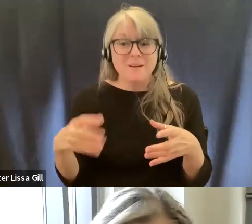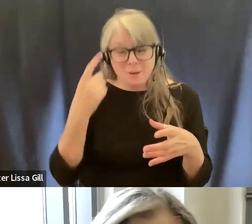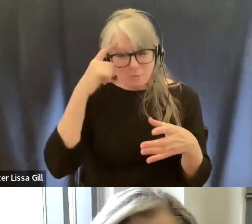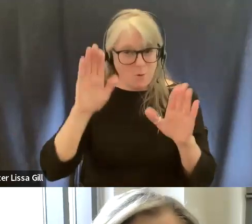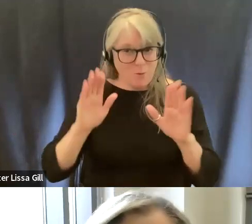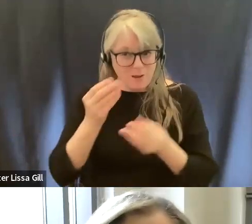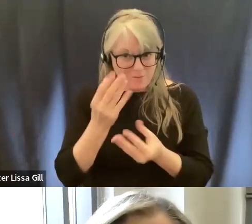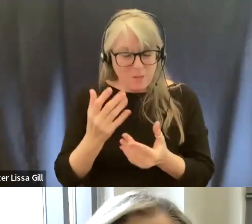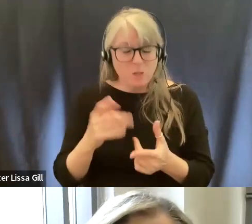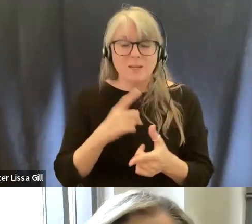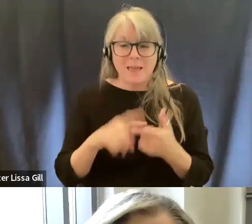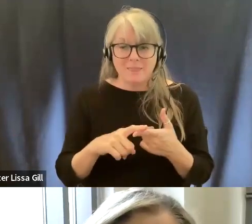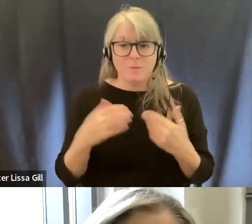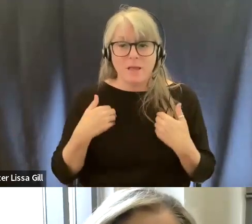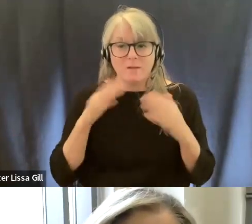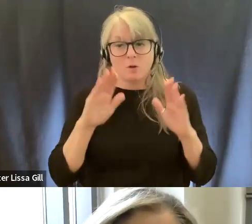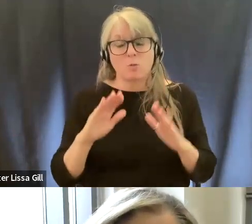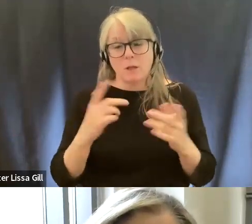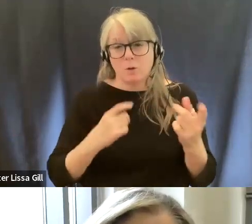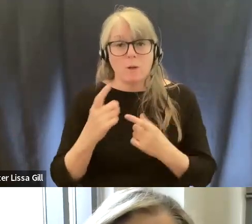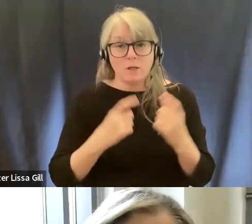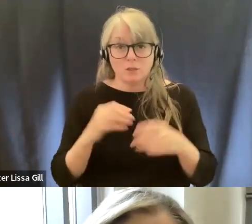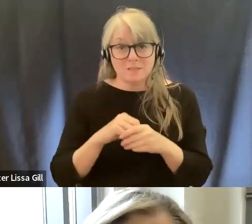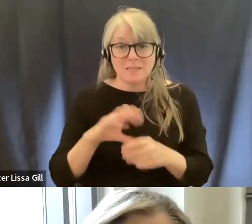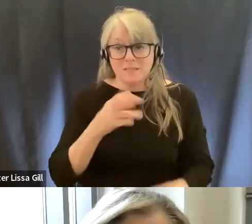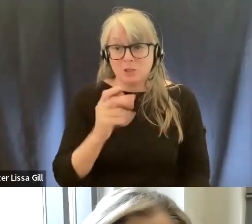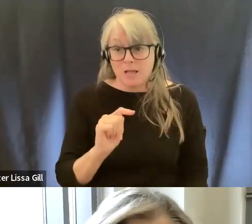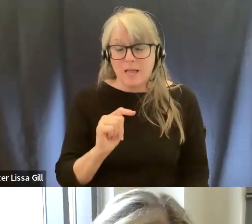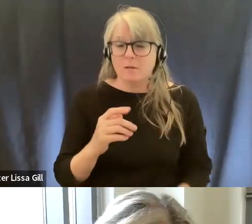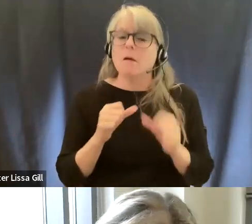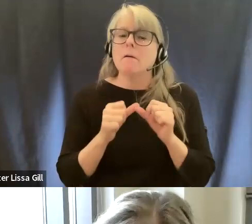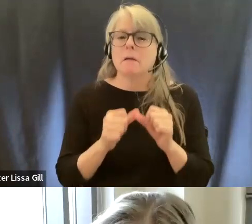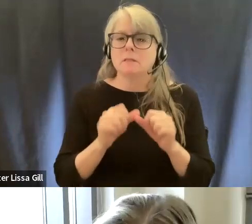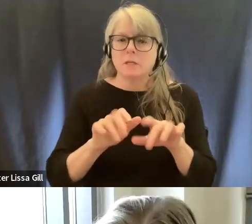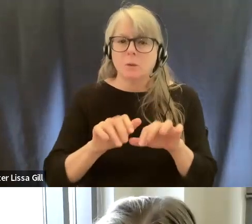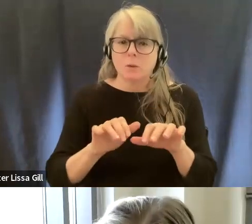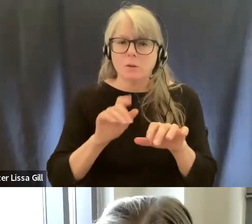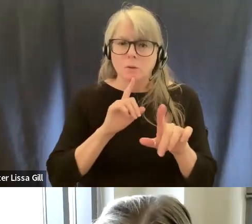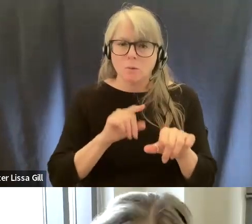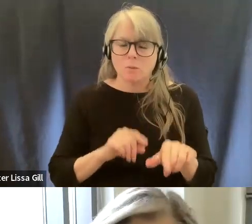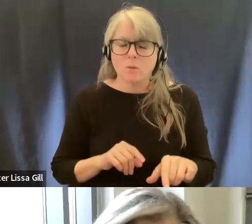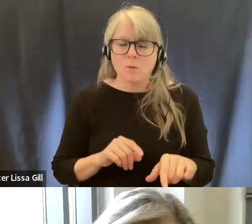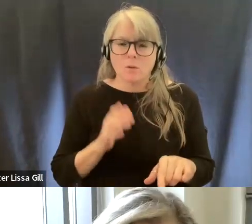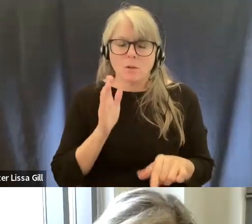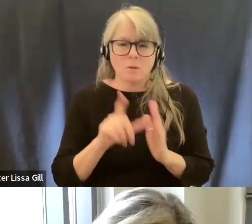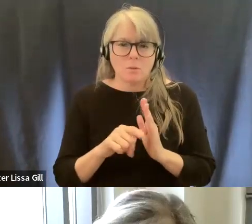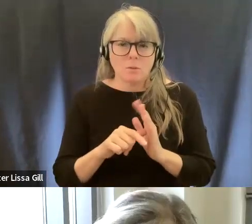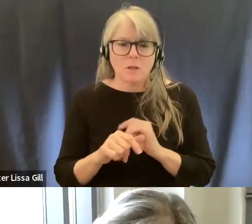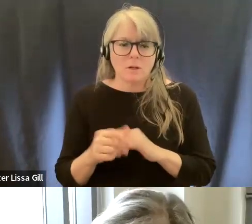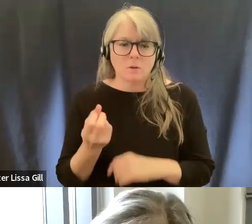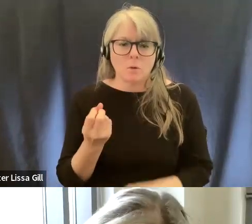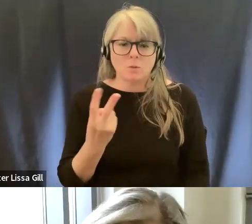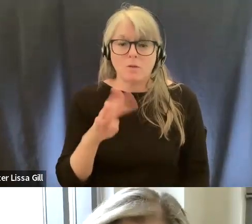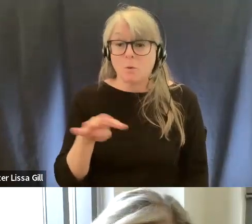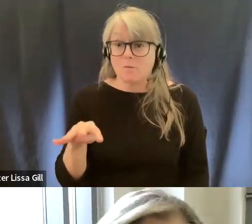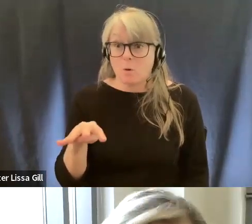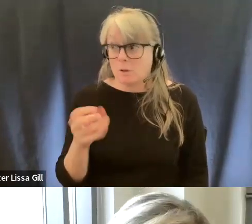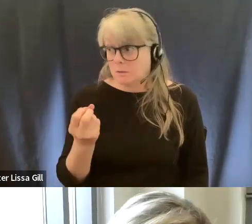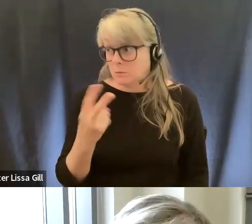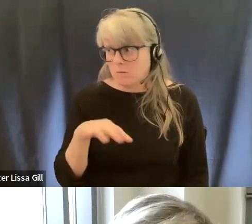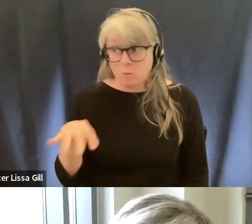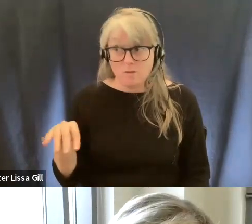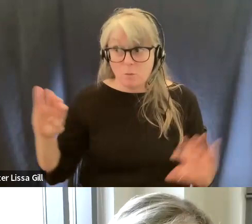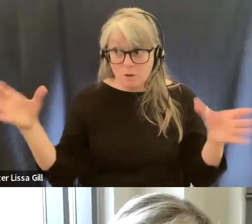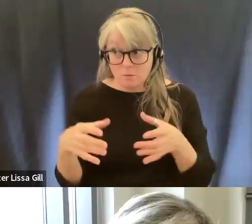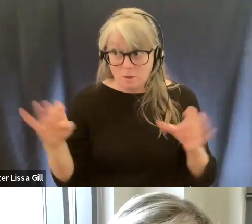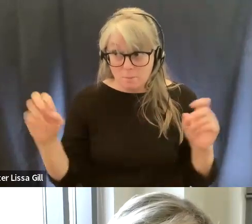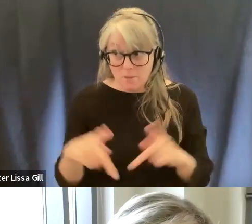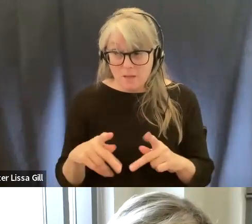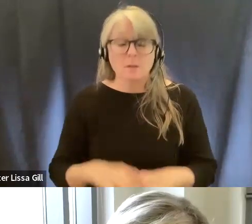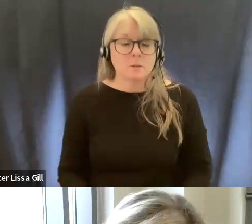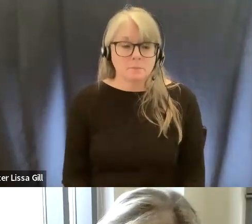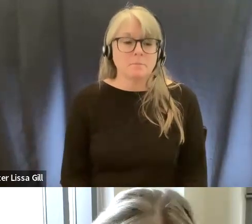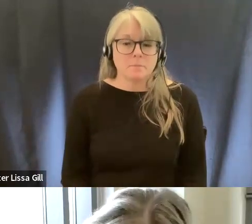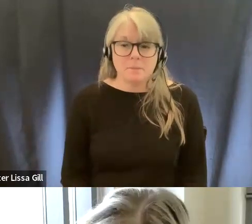And then we have some great questions in the chat continue to put those questions and we'll answer it when we come back.